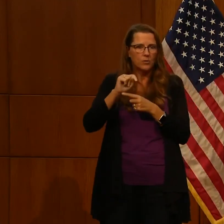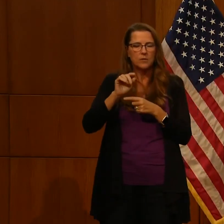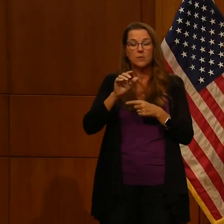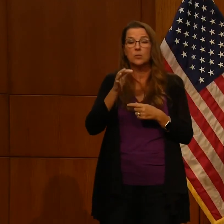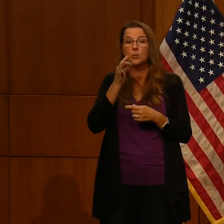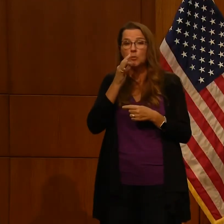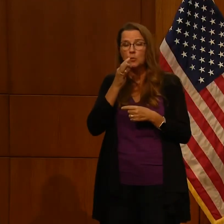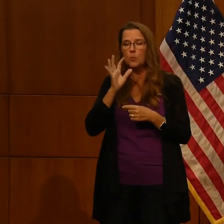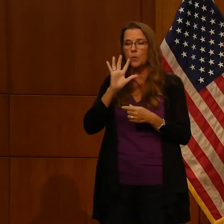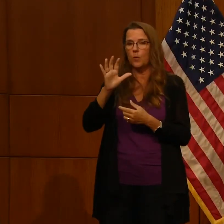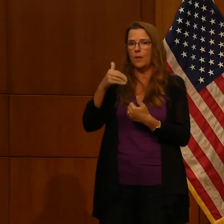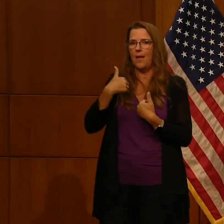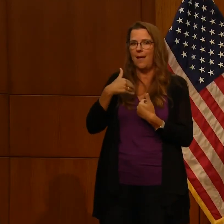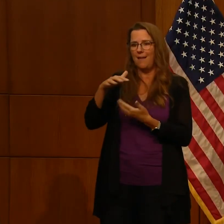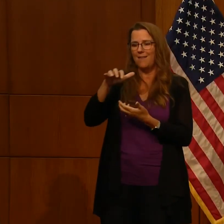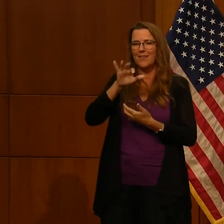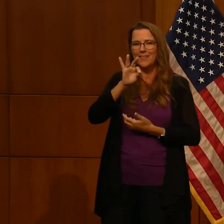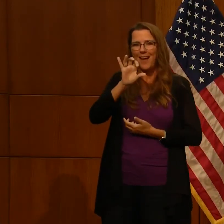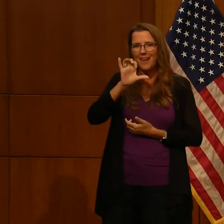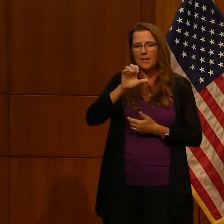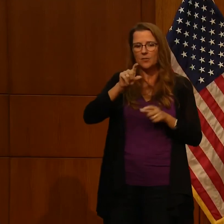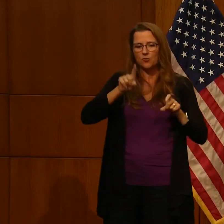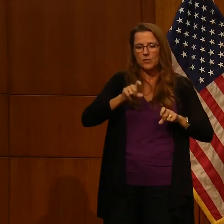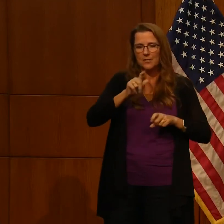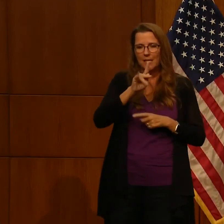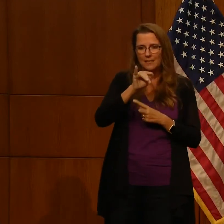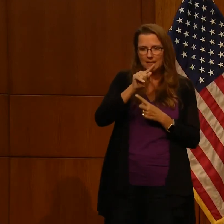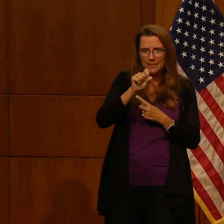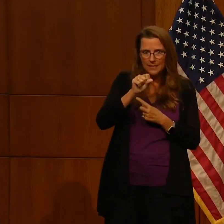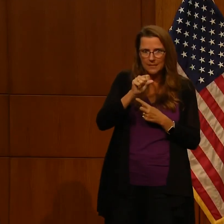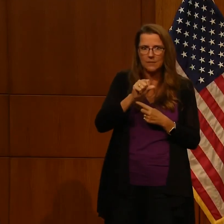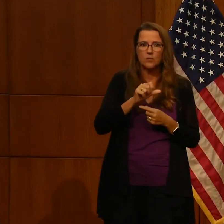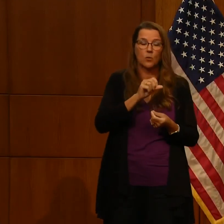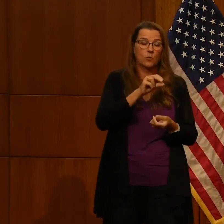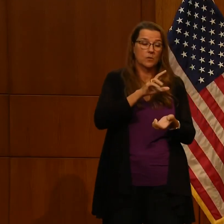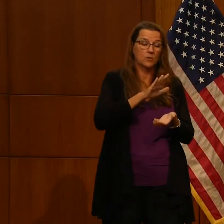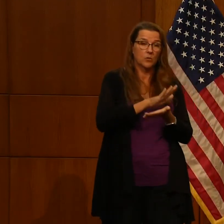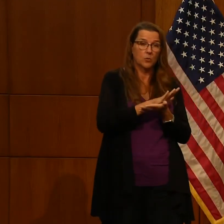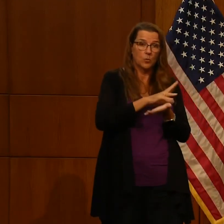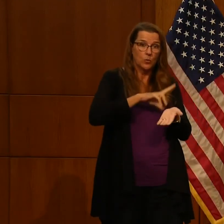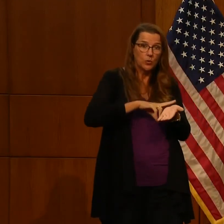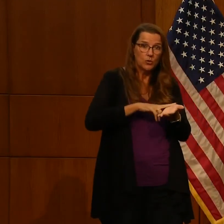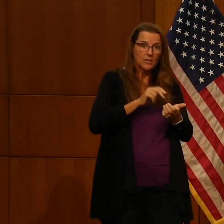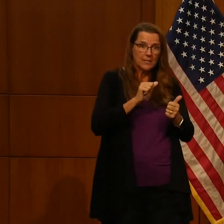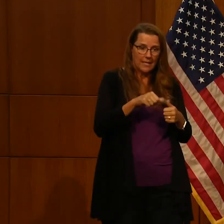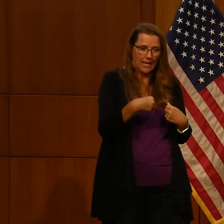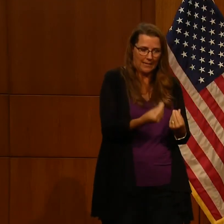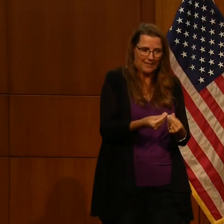WE WILL SOON HAVE ABOUT 900 BY NEXT NOW. TEST KITS SO THAT OUR